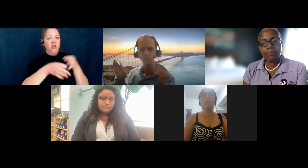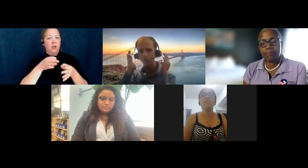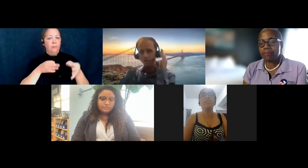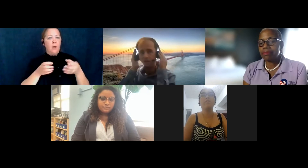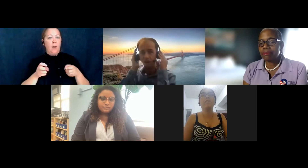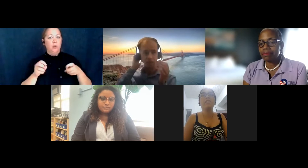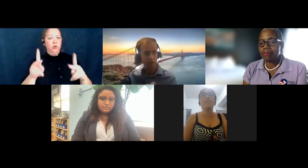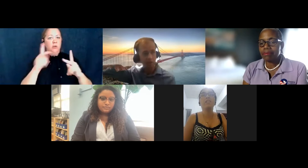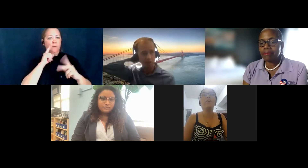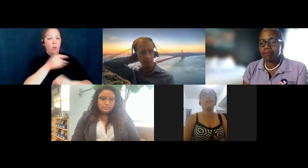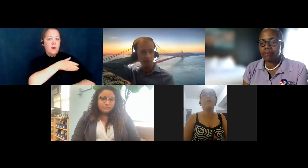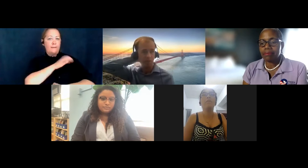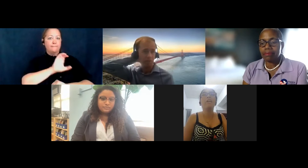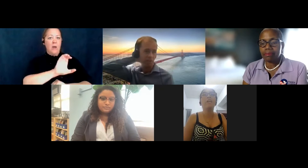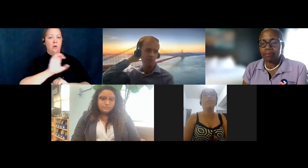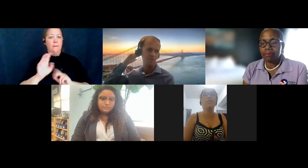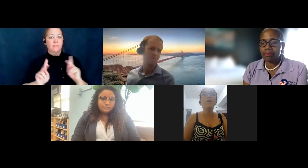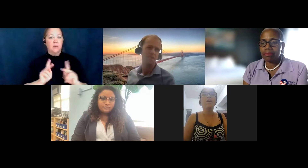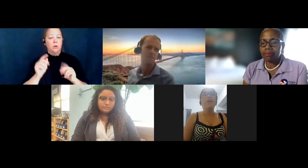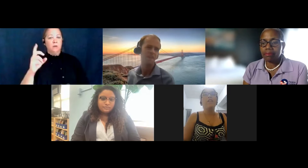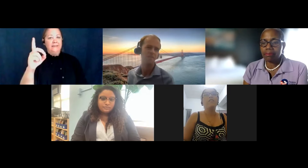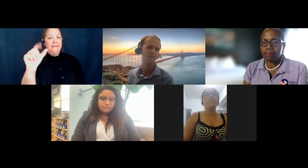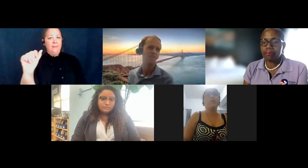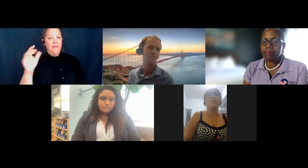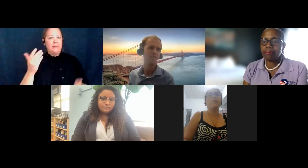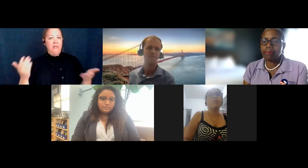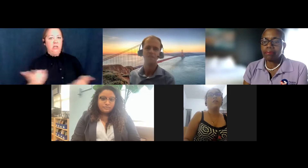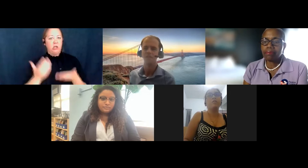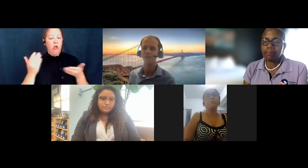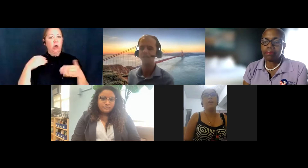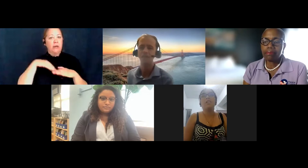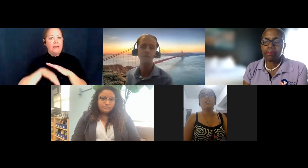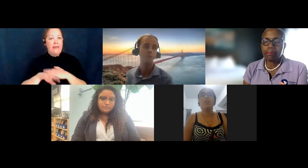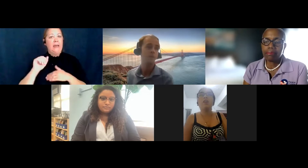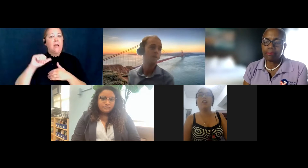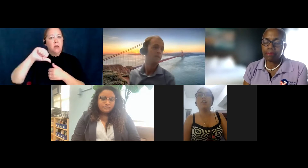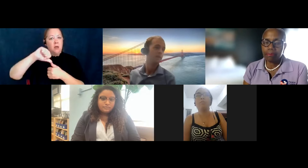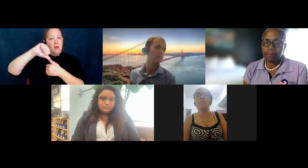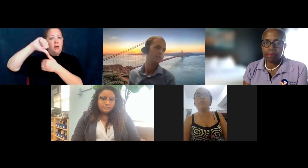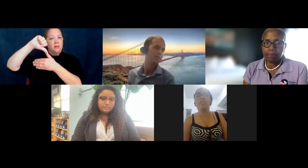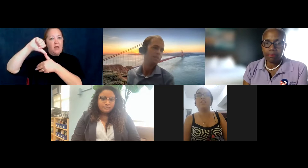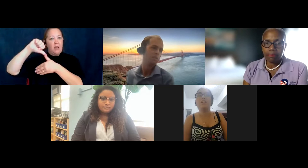with disabilities here in Latin America. There is not too much opportunities here,